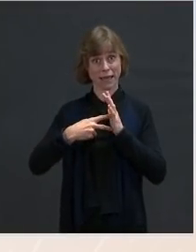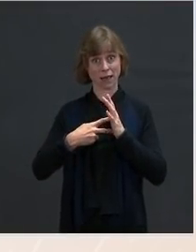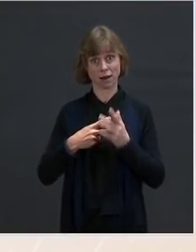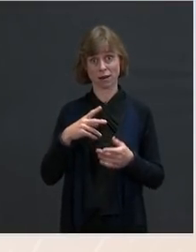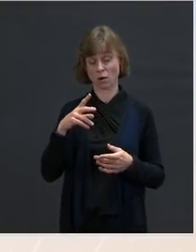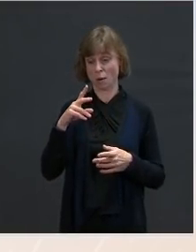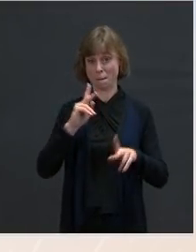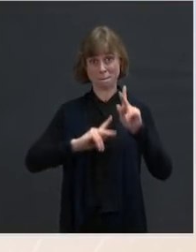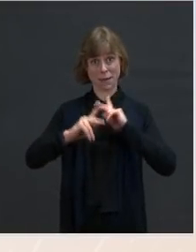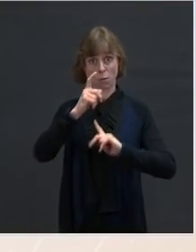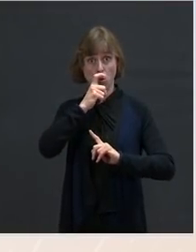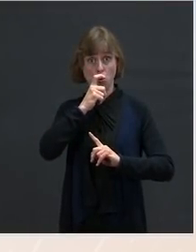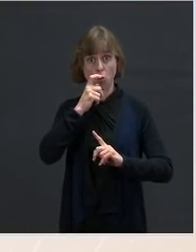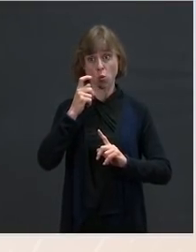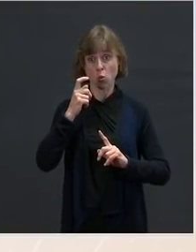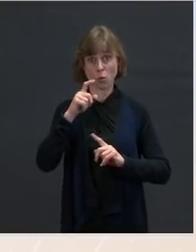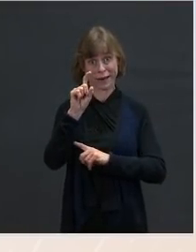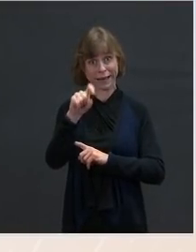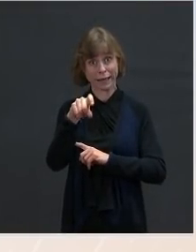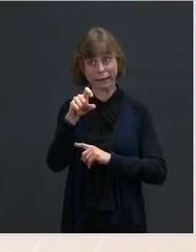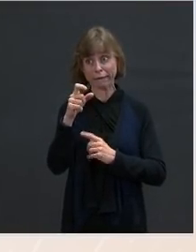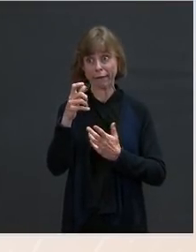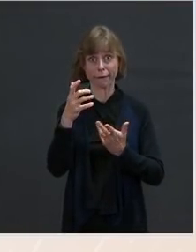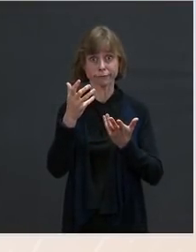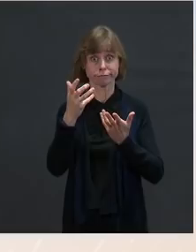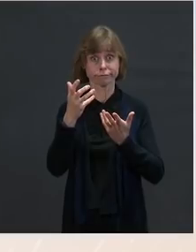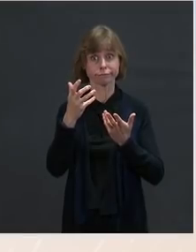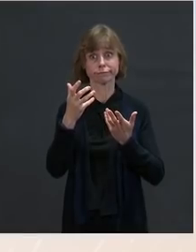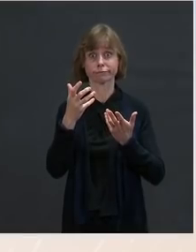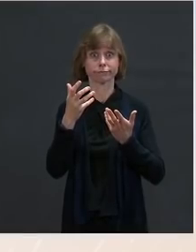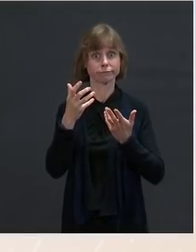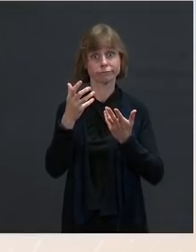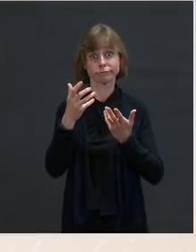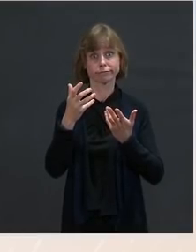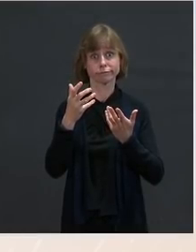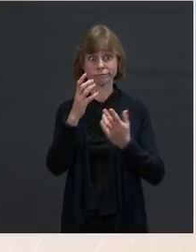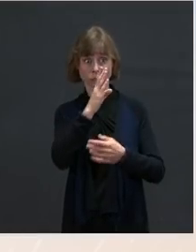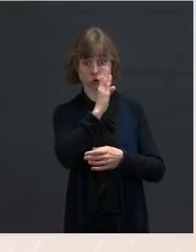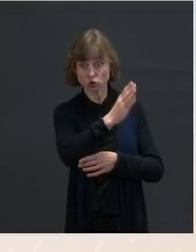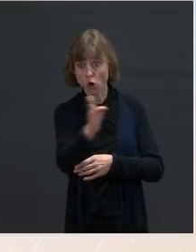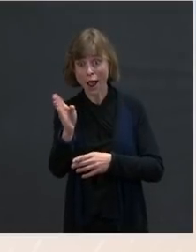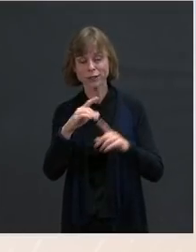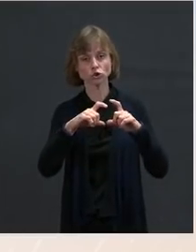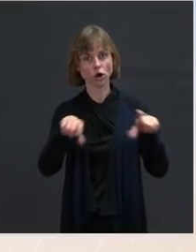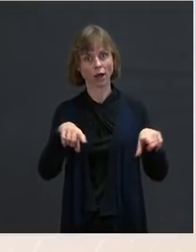or, sorry, need -- you know, deserve to -- direct -- direct checks -- should only half of them get them?